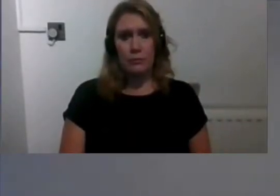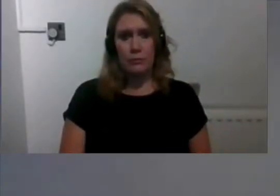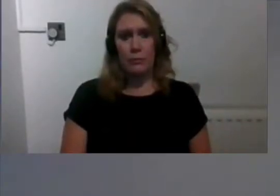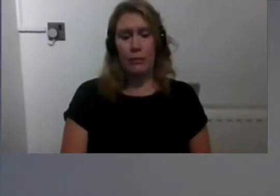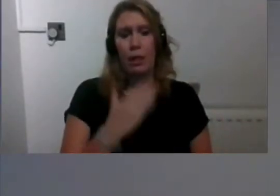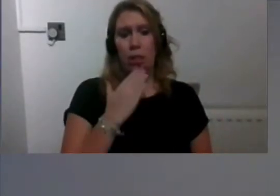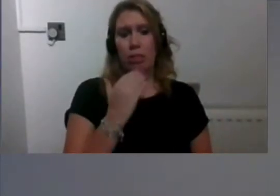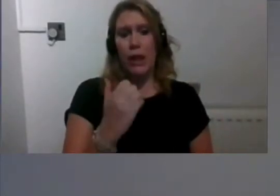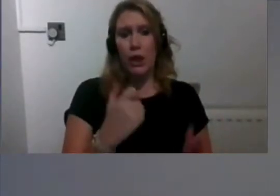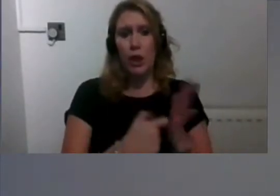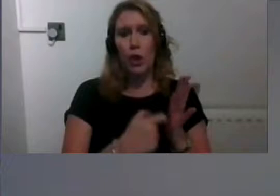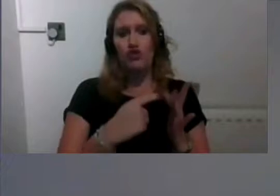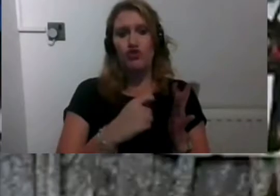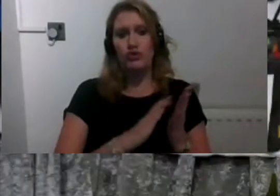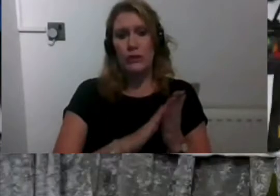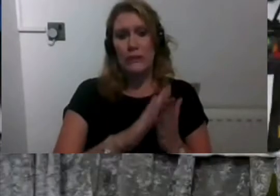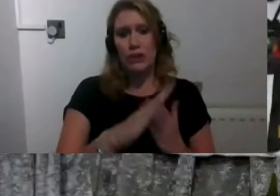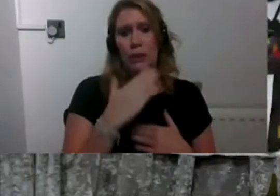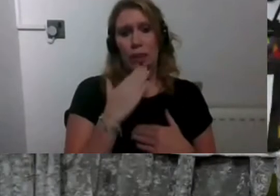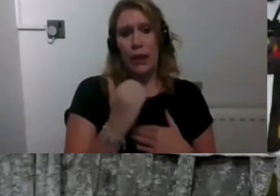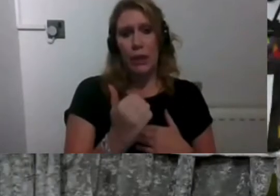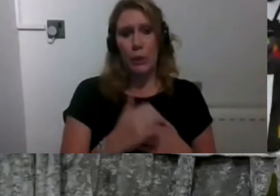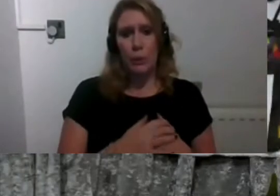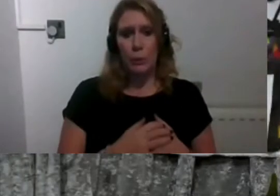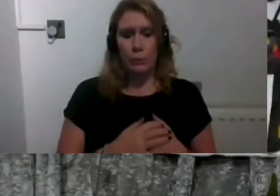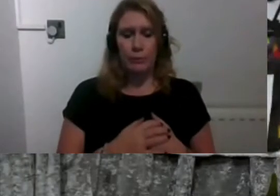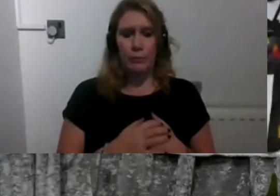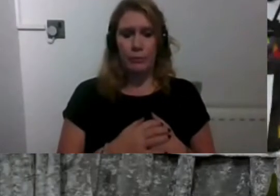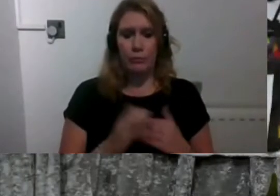Thank you Rich, Richard that was